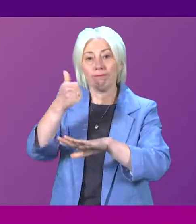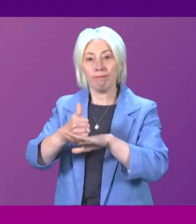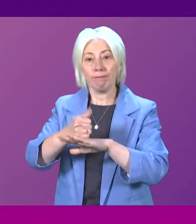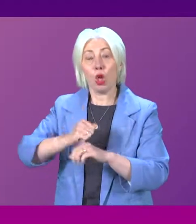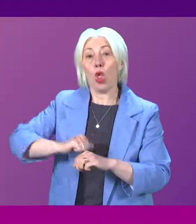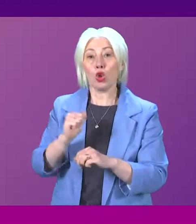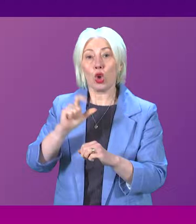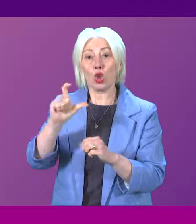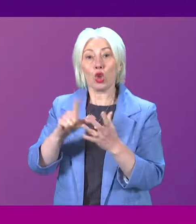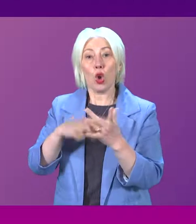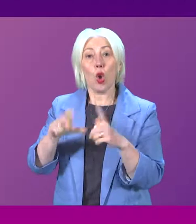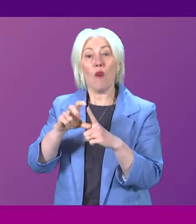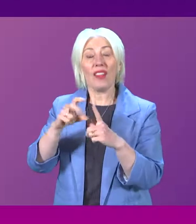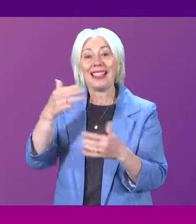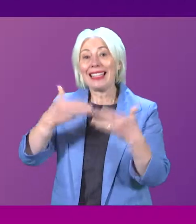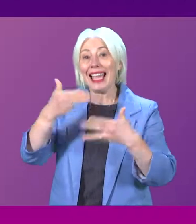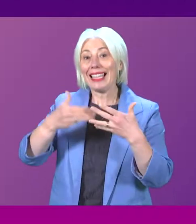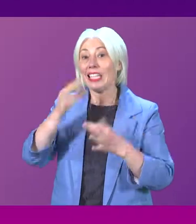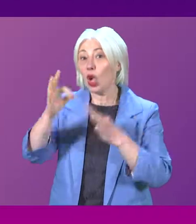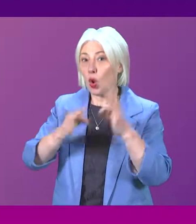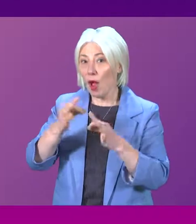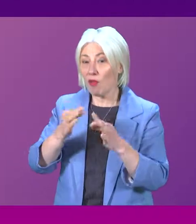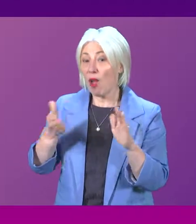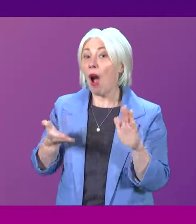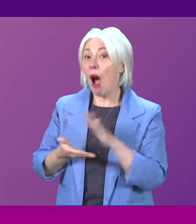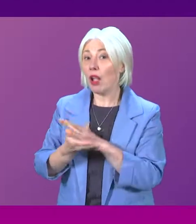inquiry under the Inquiries Act 2005.